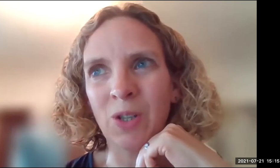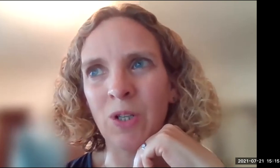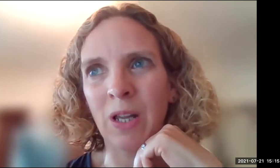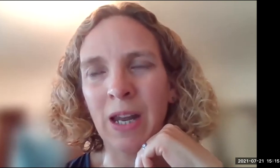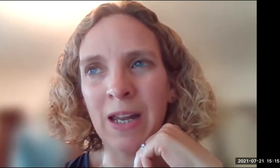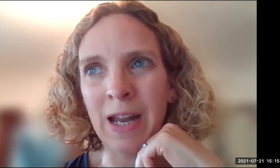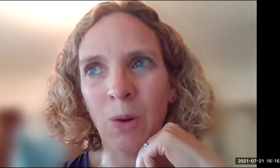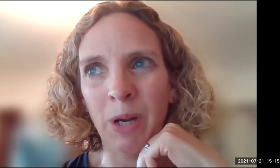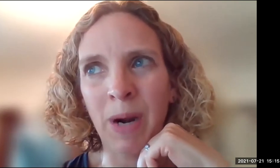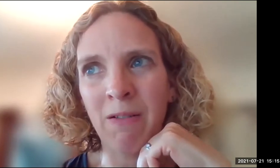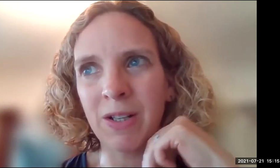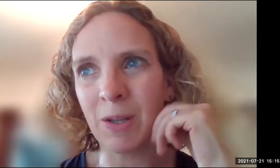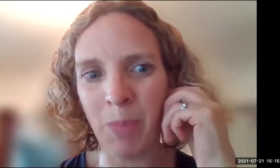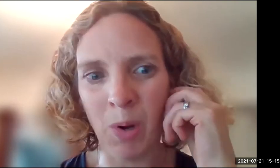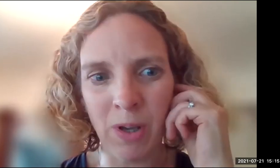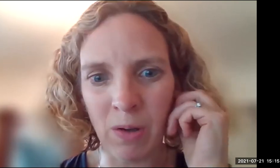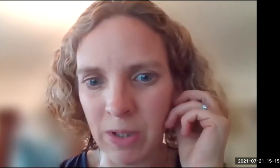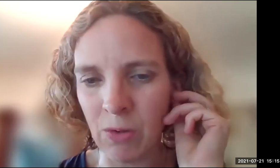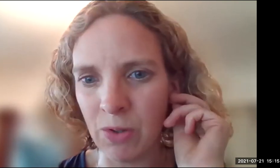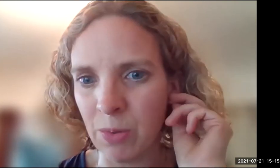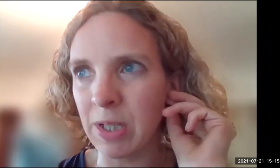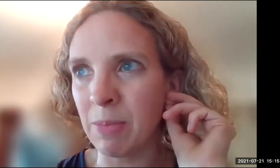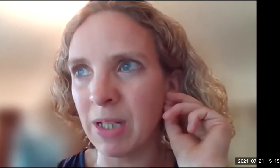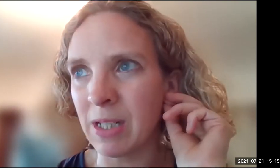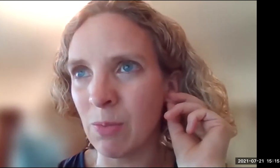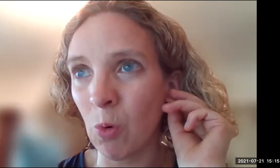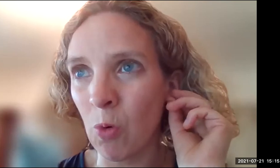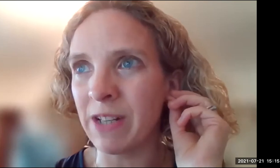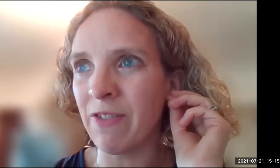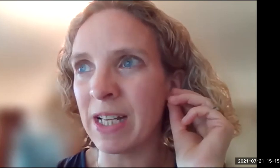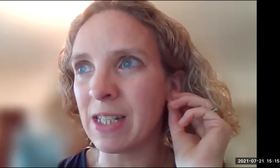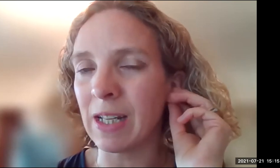14, 16 months is that the COVID pandemic has served to